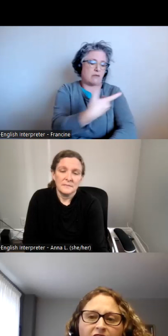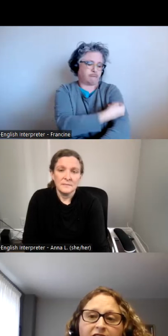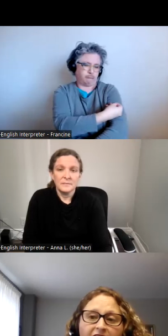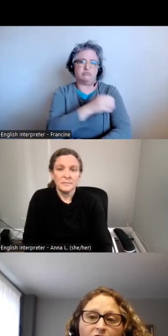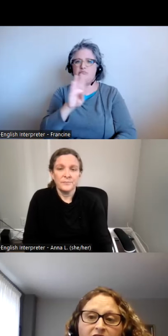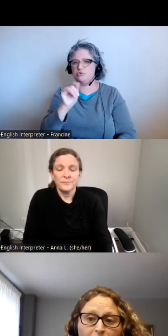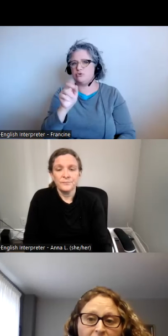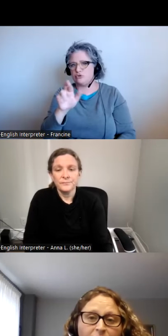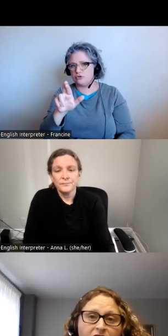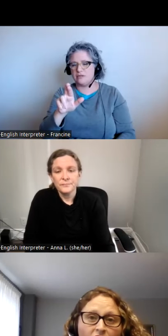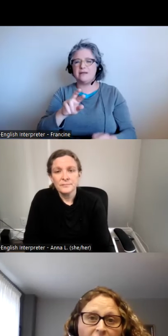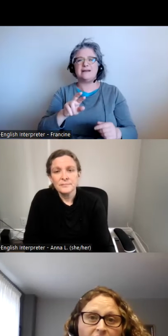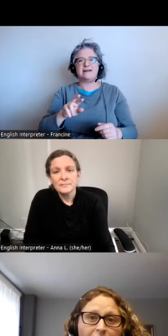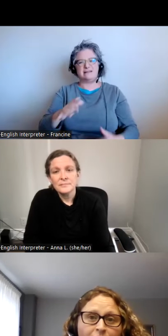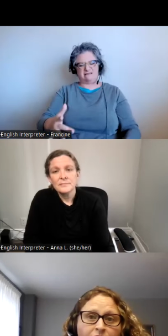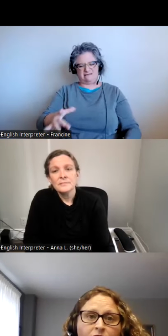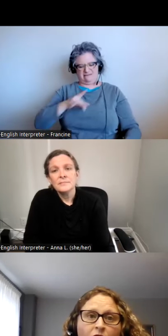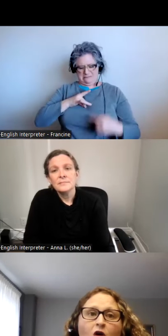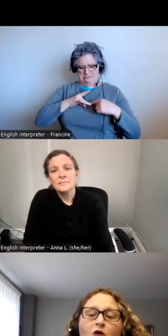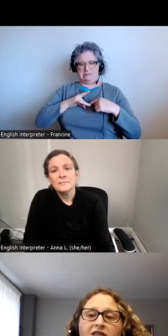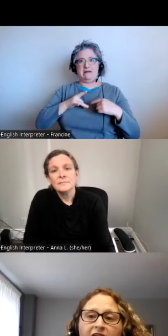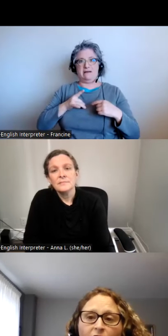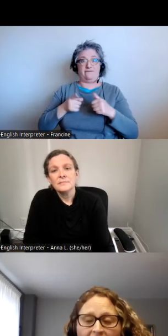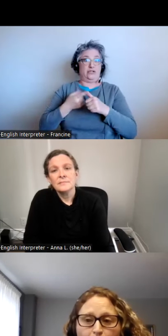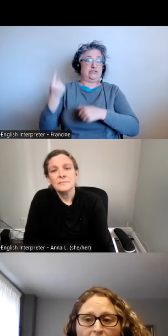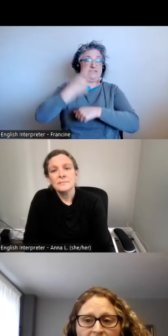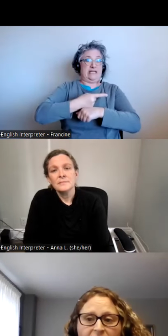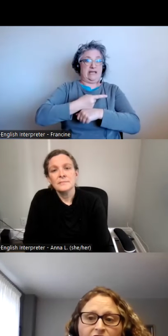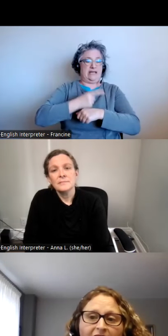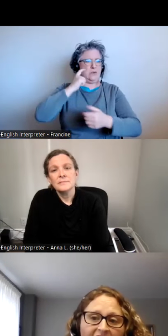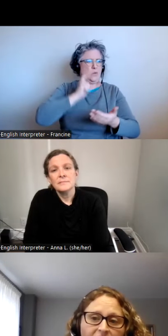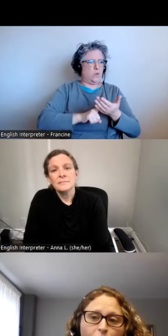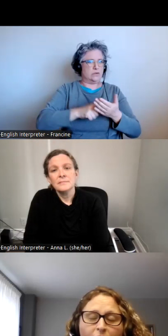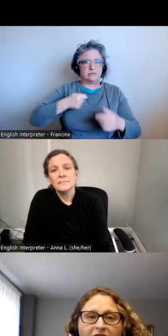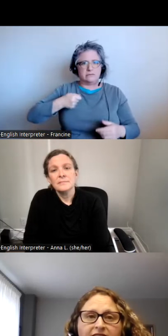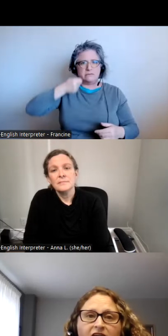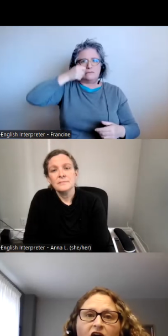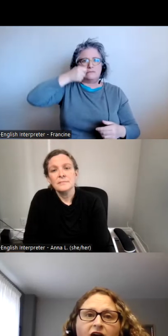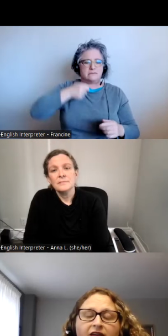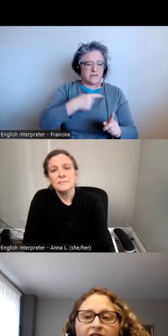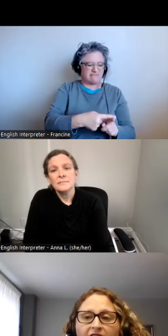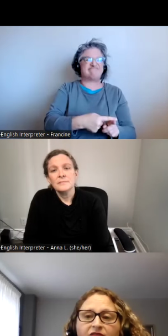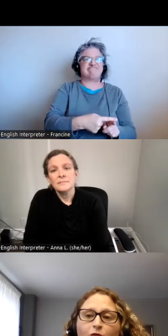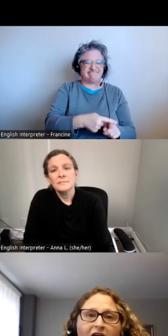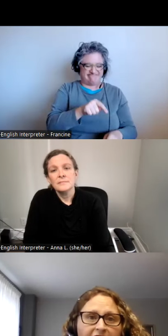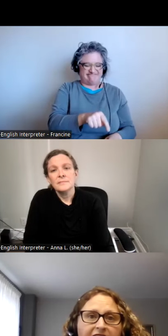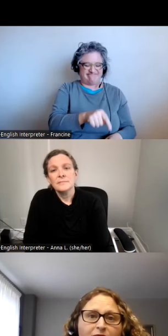For a booster dose for those five years and up, it is recommended to wait three months from infection, which means either the day your symptoms started or the day